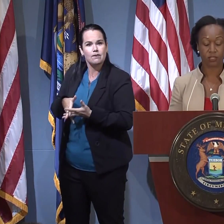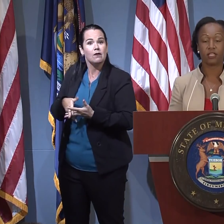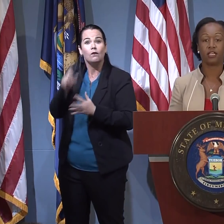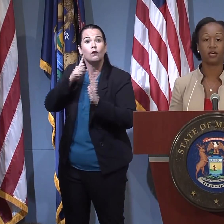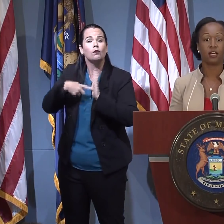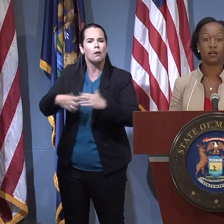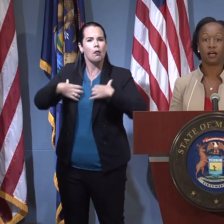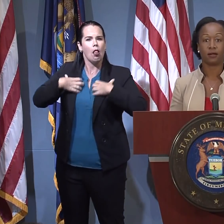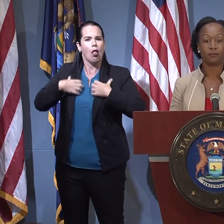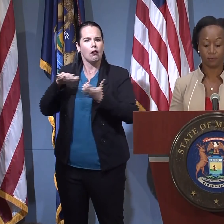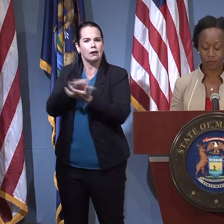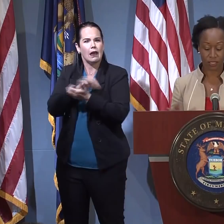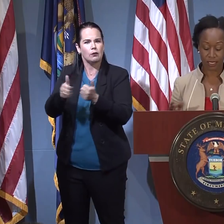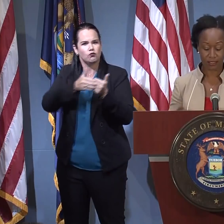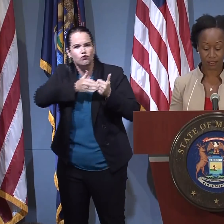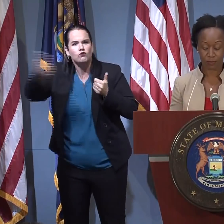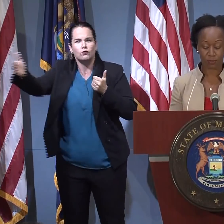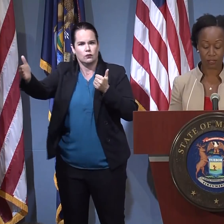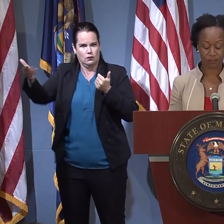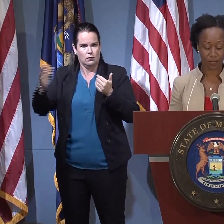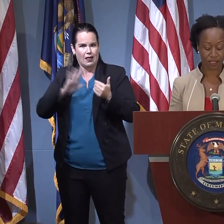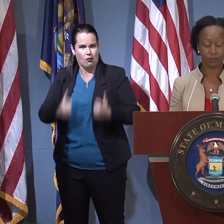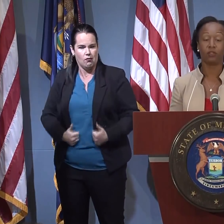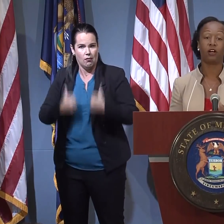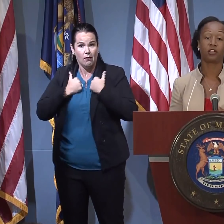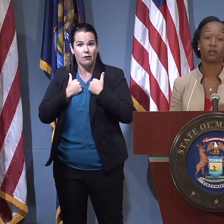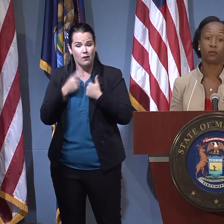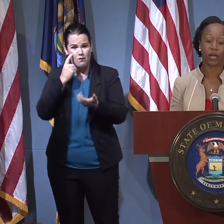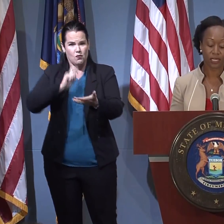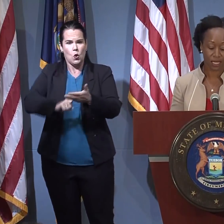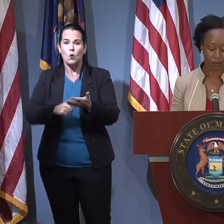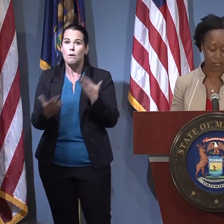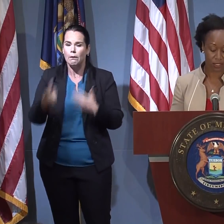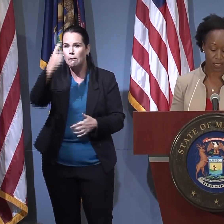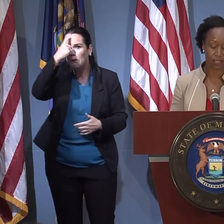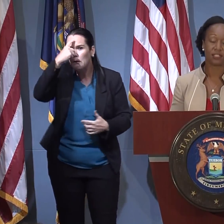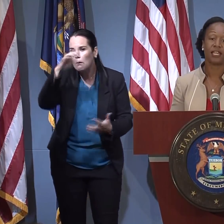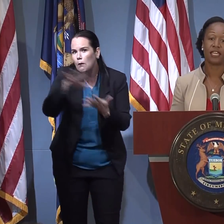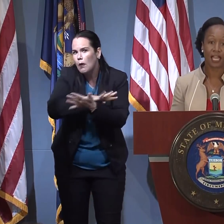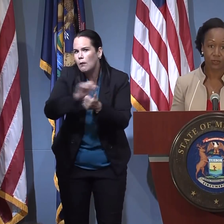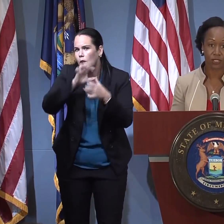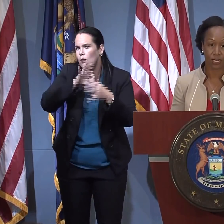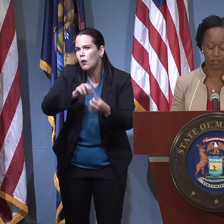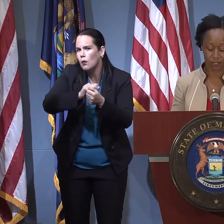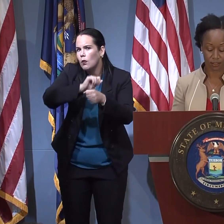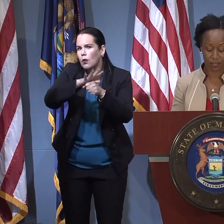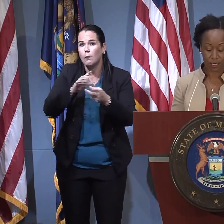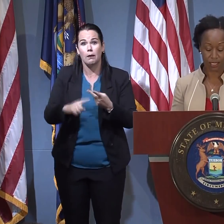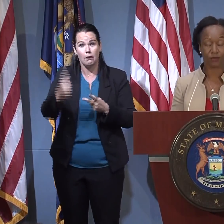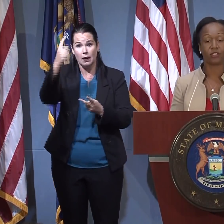OF WHERE I STILL UNKNOWN. PEOPLE CAN HAVE PERSISTENT LUNG DAMAGE! DAMAGE AND WE'RE SEEING